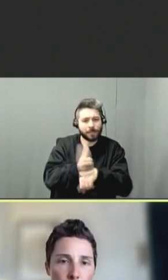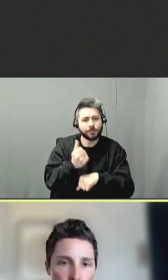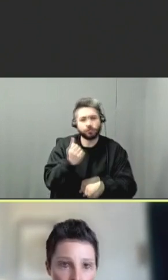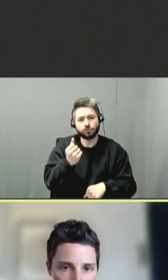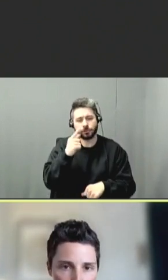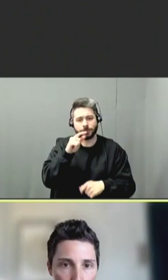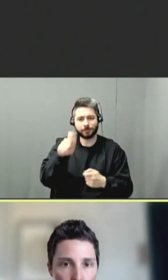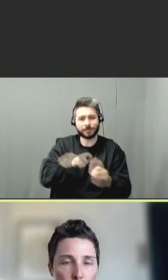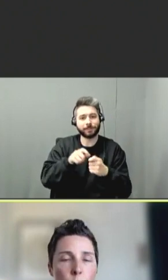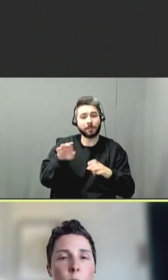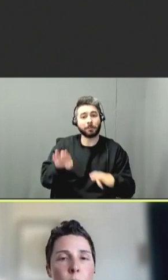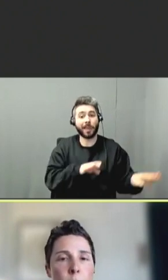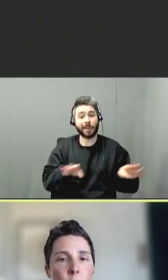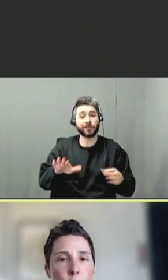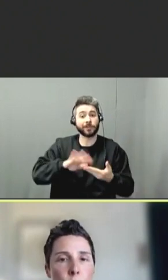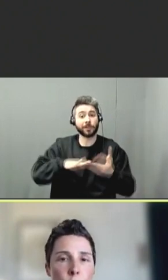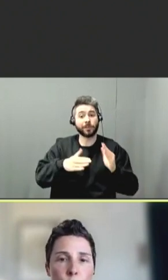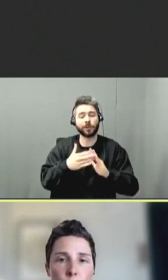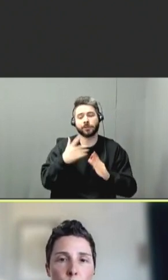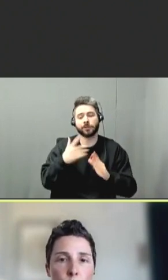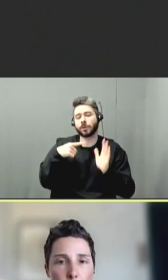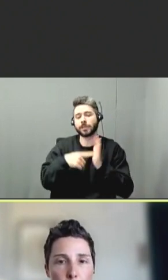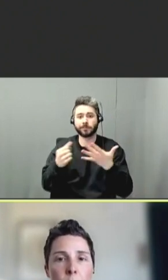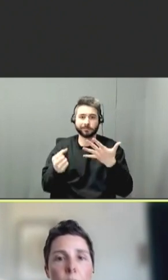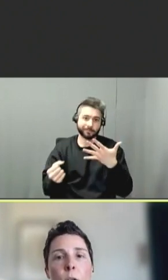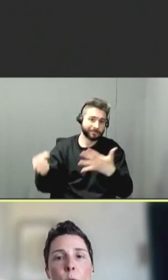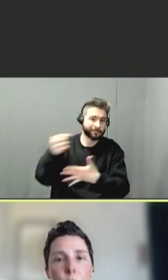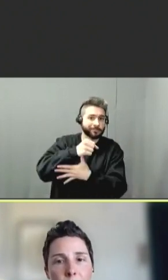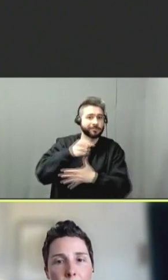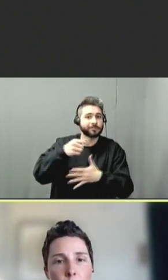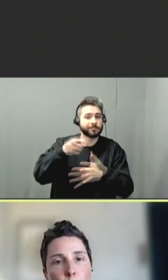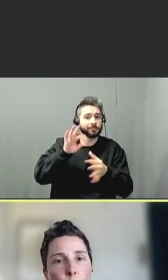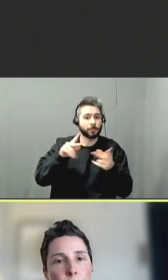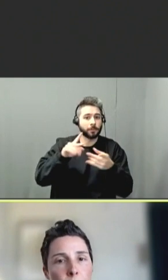community. For example, the prioritization of those on PrEP, which is not an appropriate